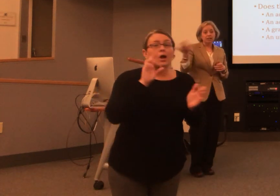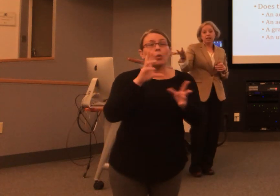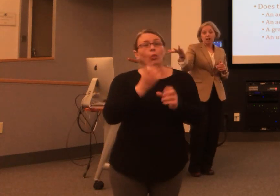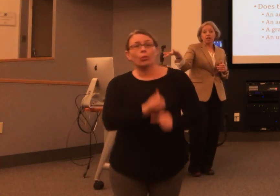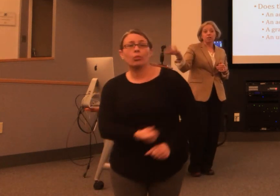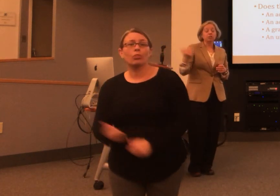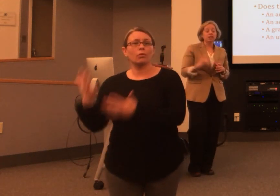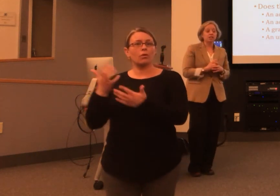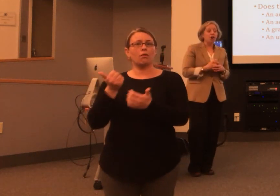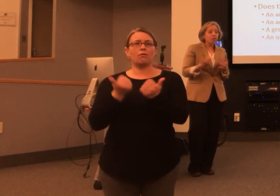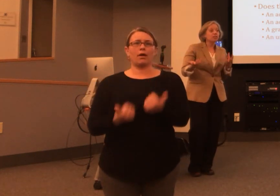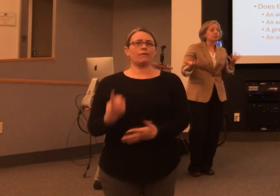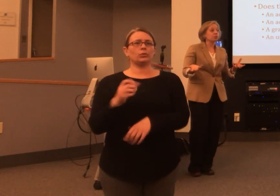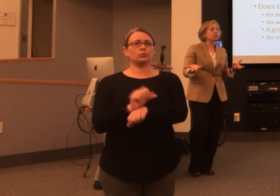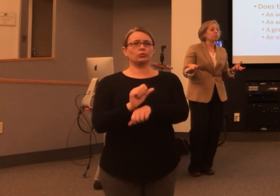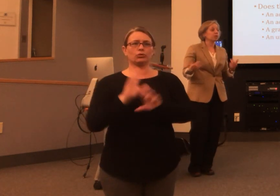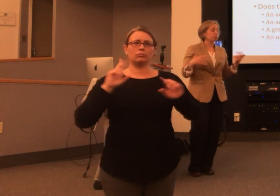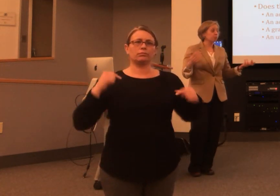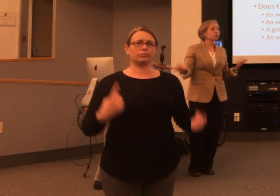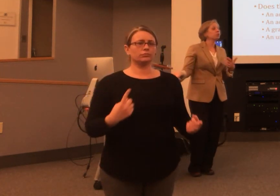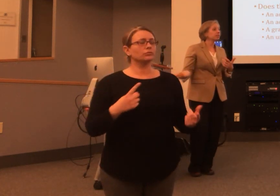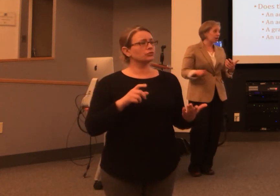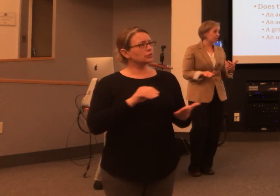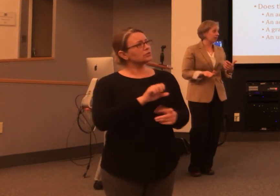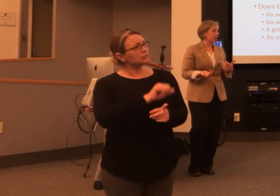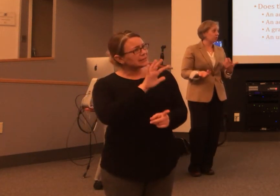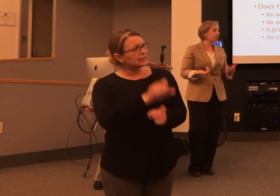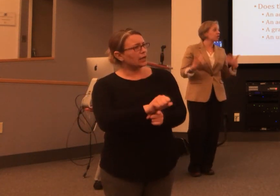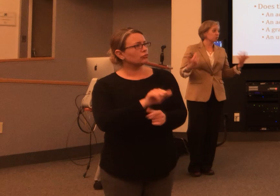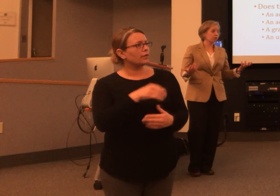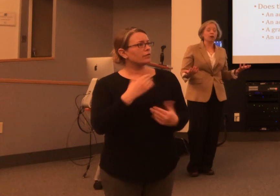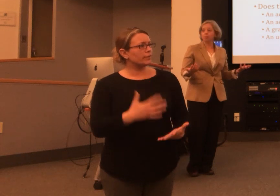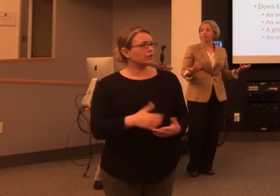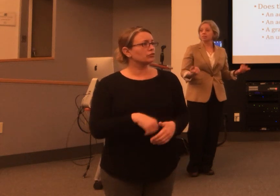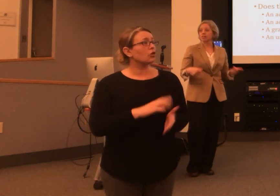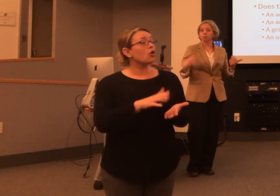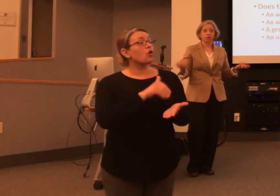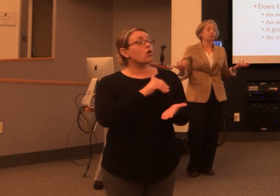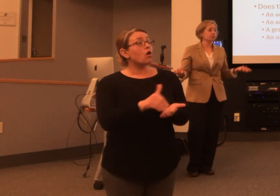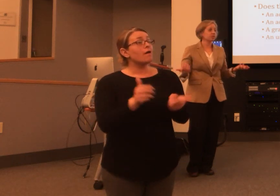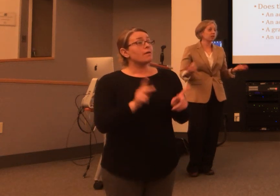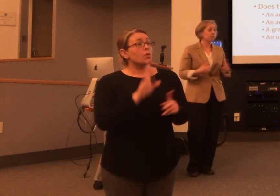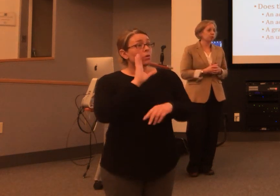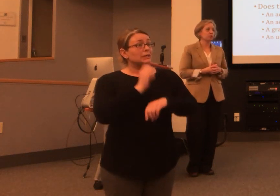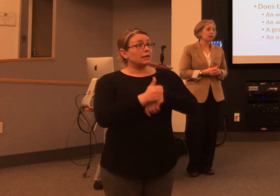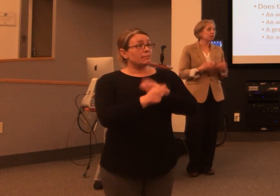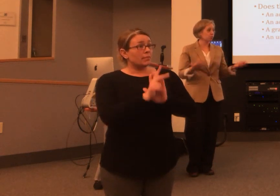And it often is driven because people are doing these outside collaborations with companies, and one of the first things a company will say is,